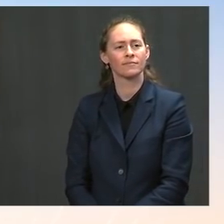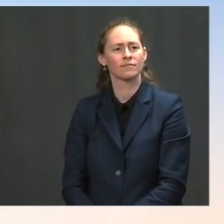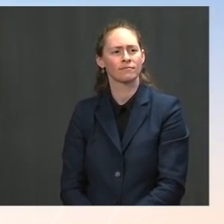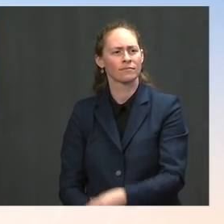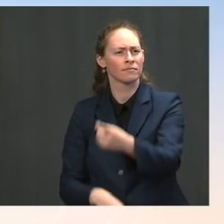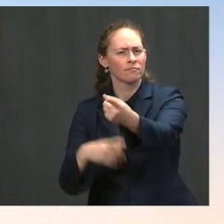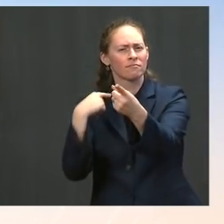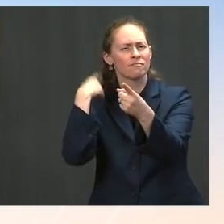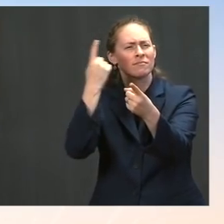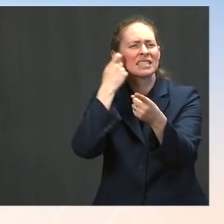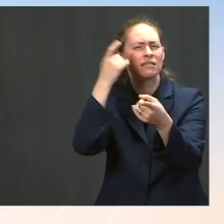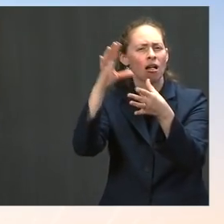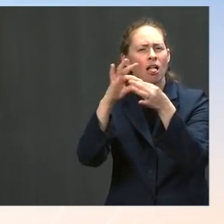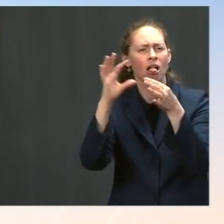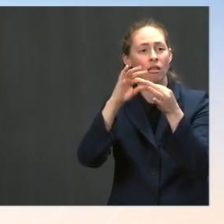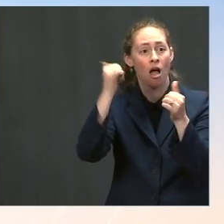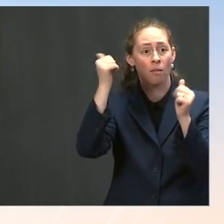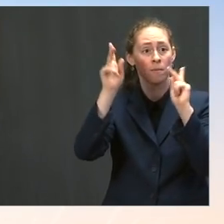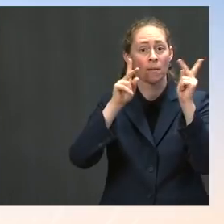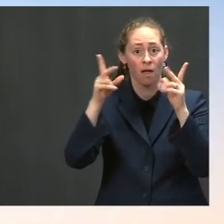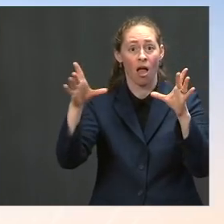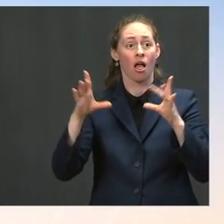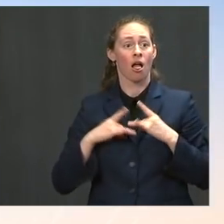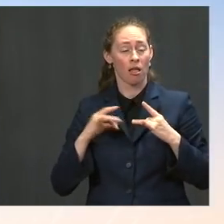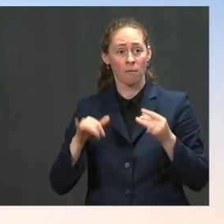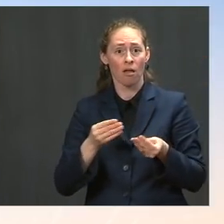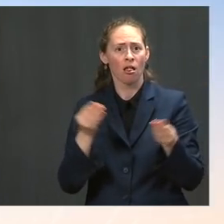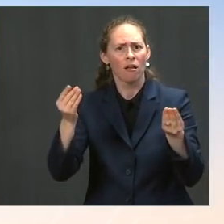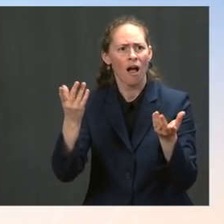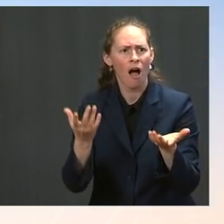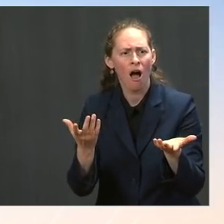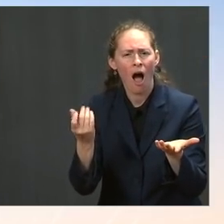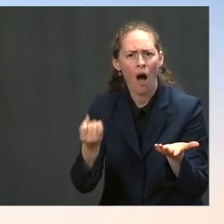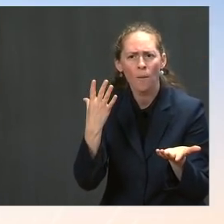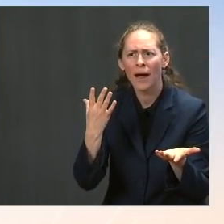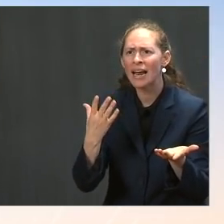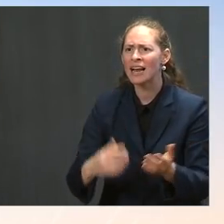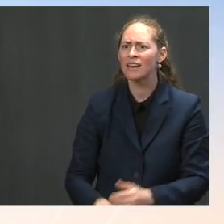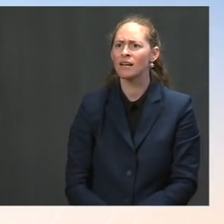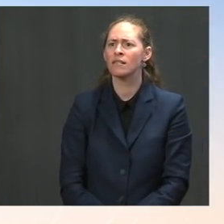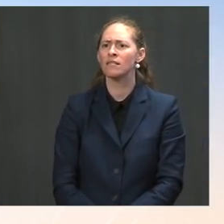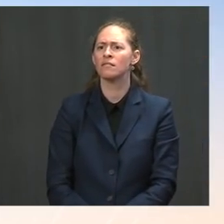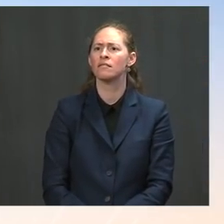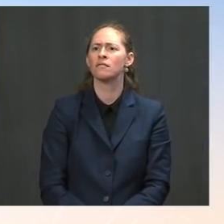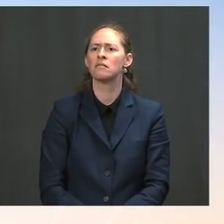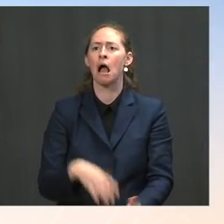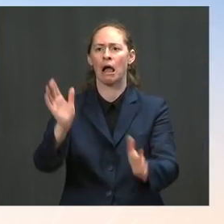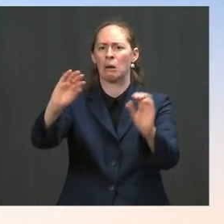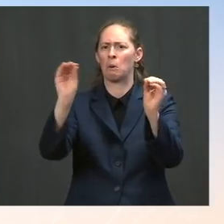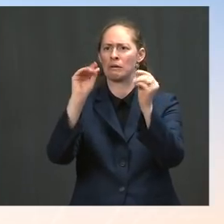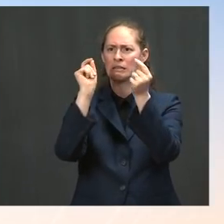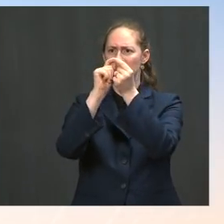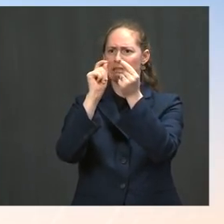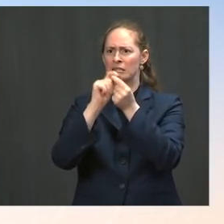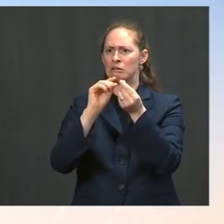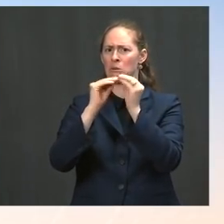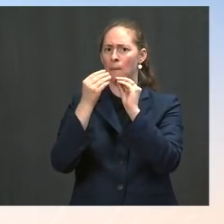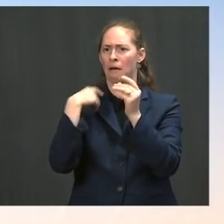How many breakthrough cases have you had? Ms. Psaki: I don't have more details on that. I will see if there's more we can provide. The Press: You also talk about setting ambitious goals